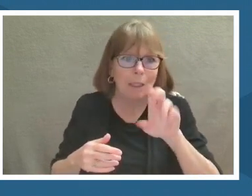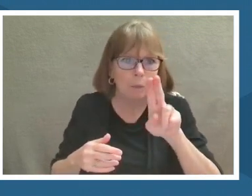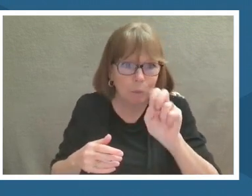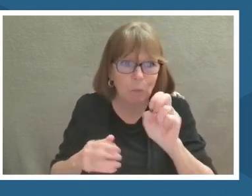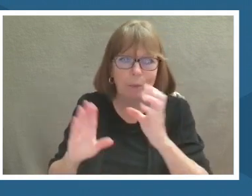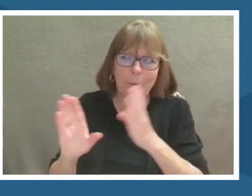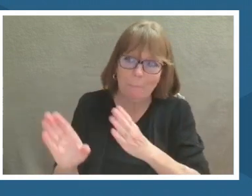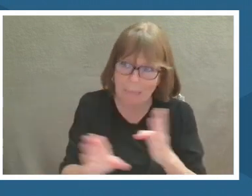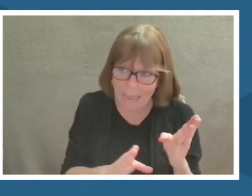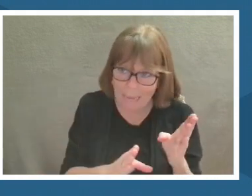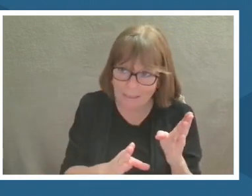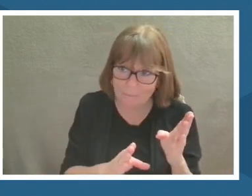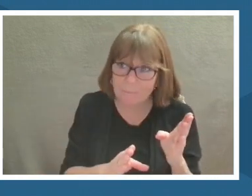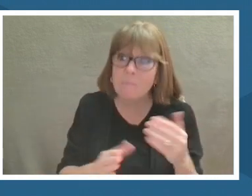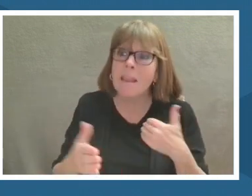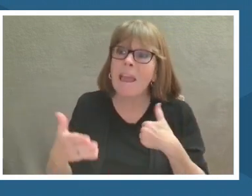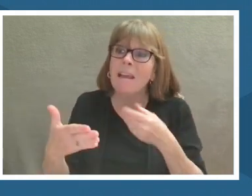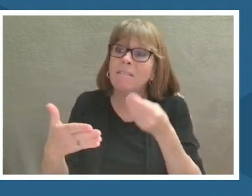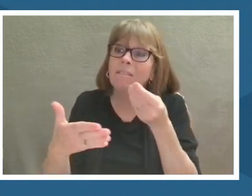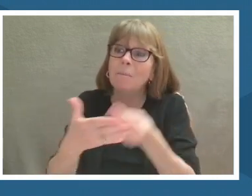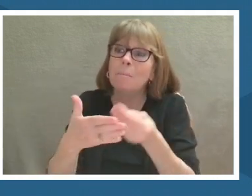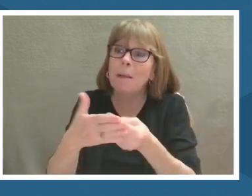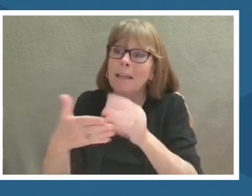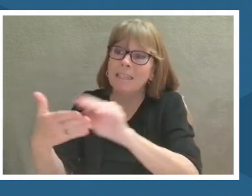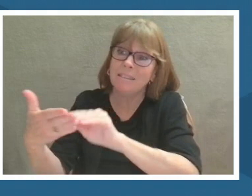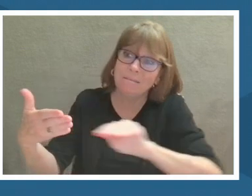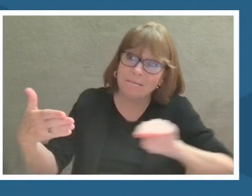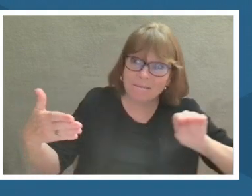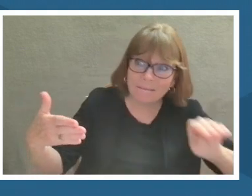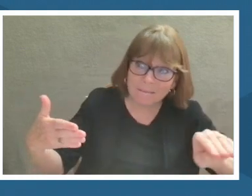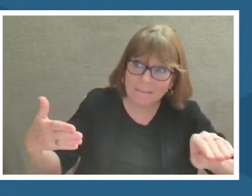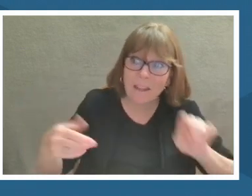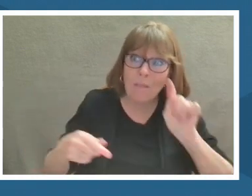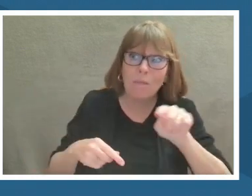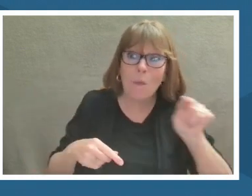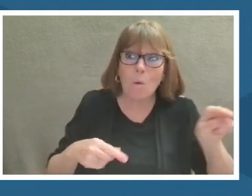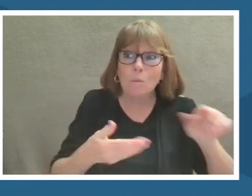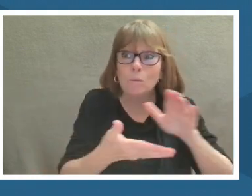of dollars that have been distributed to